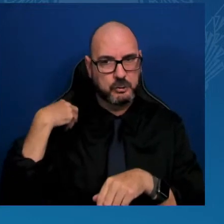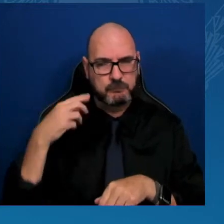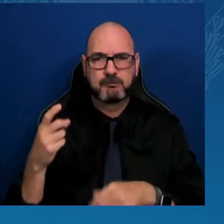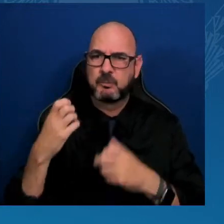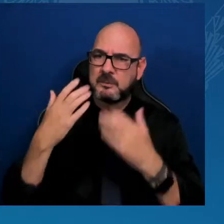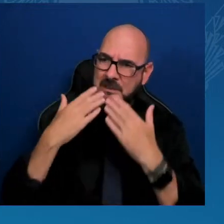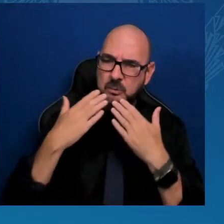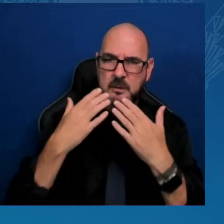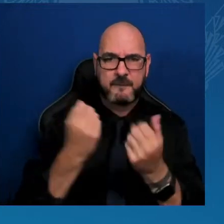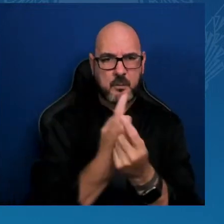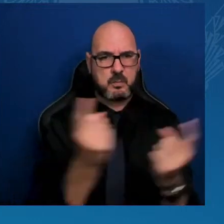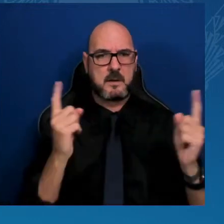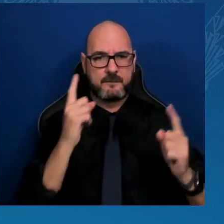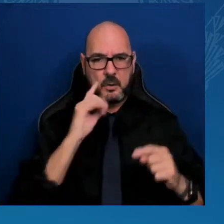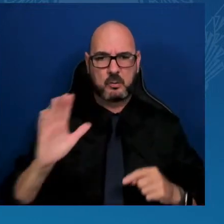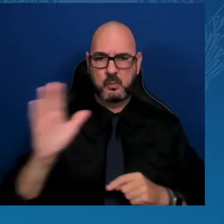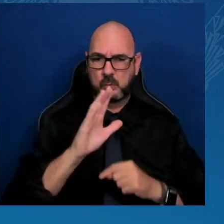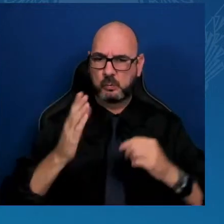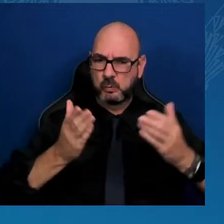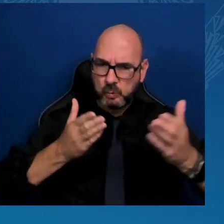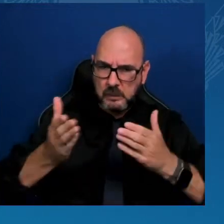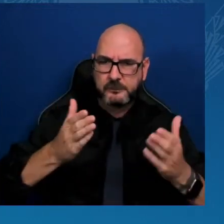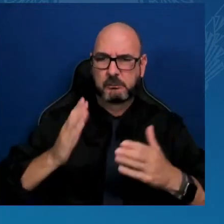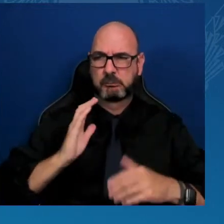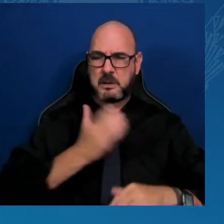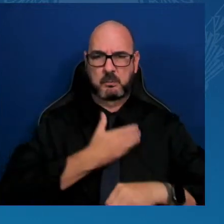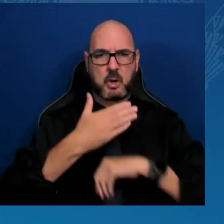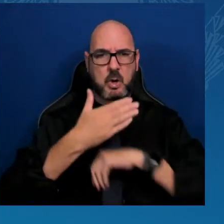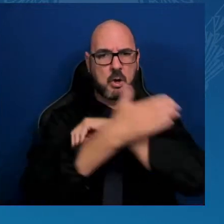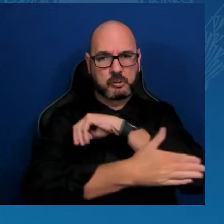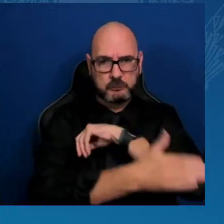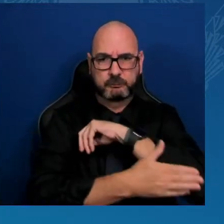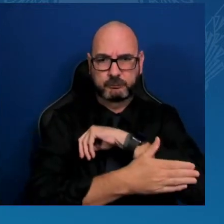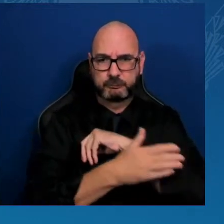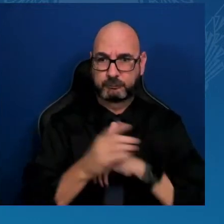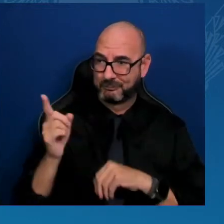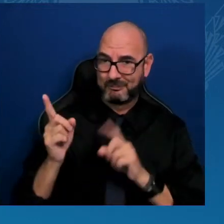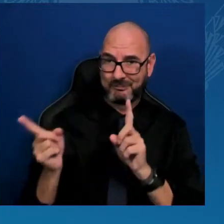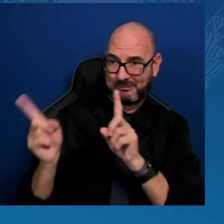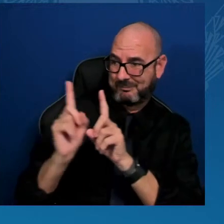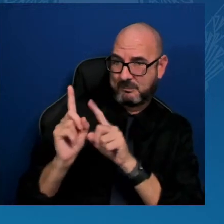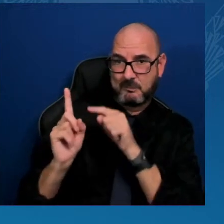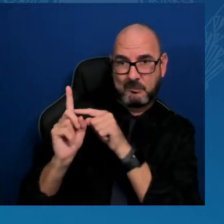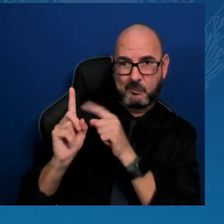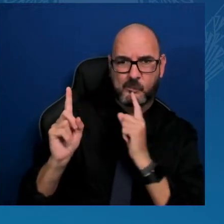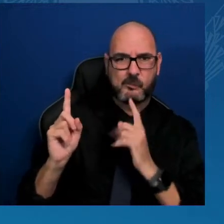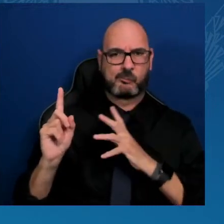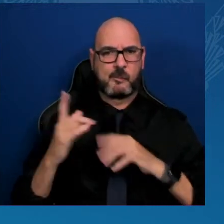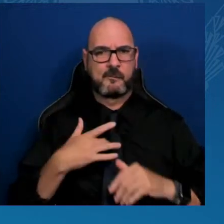Standing with you today, I tell you, I feel at home. As many of you know, I was born in Oakland,